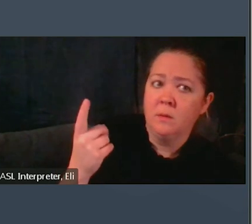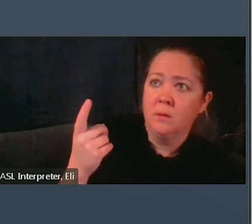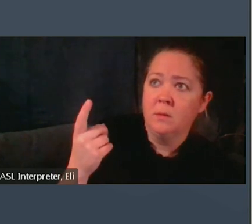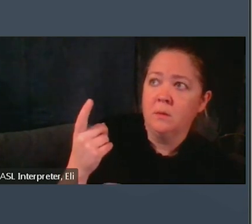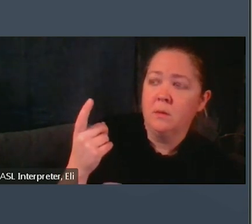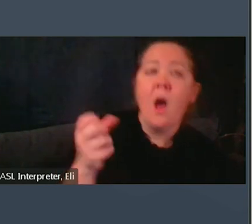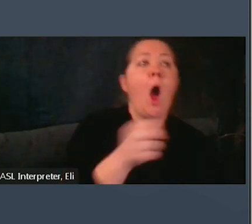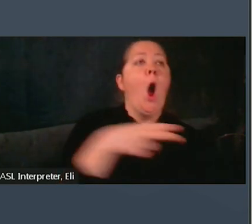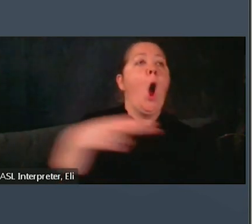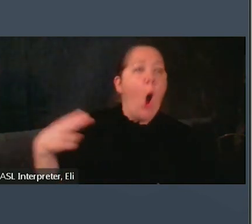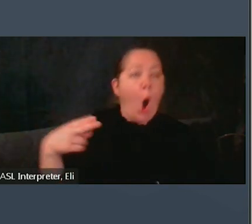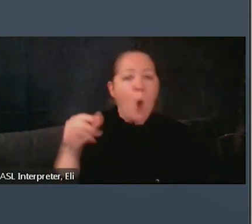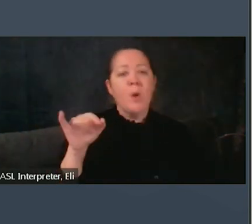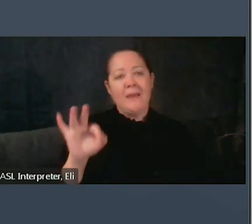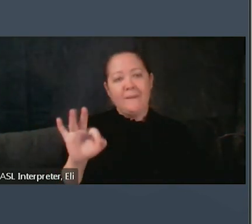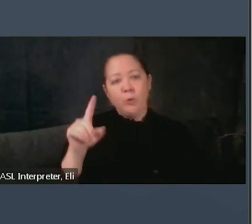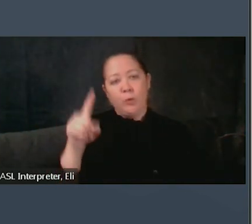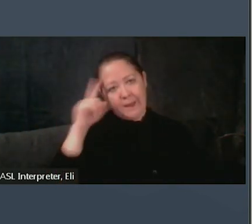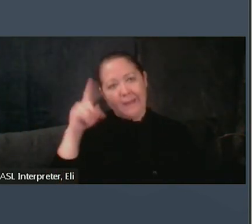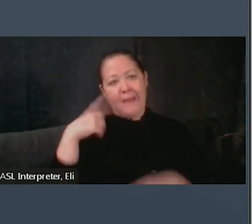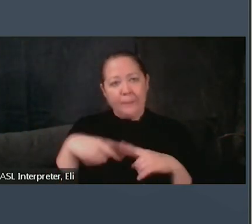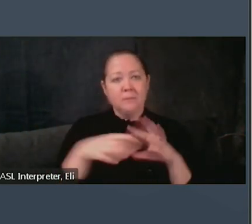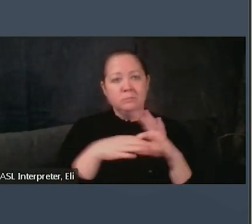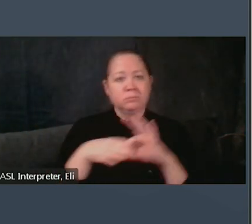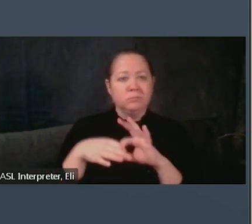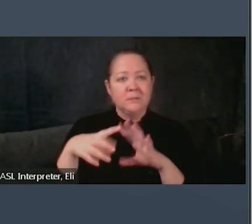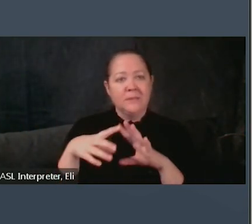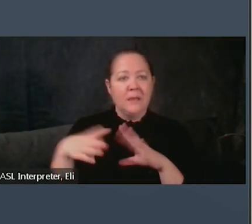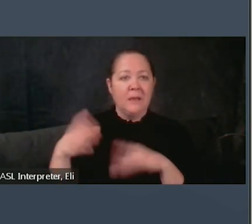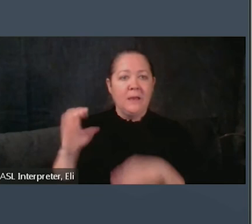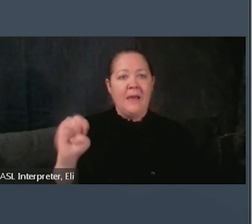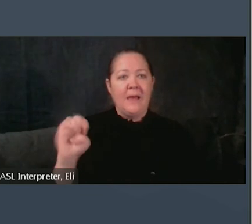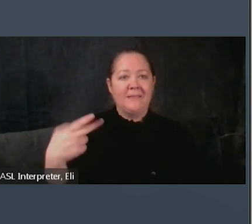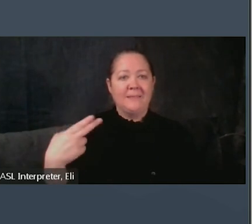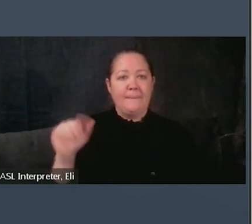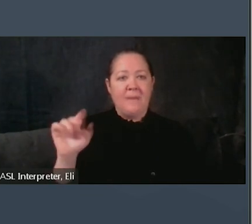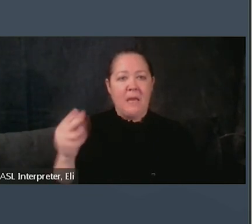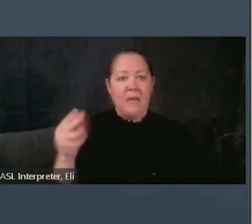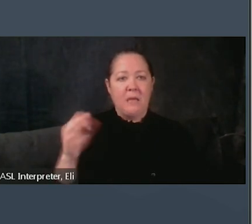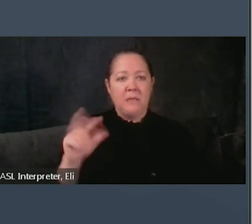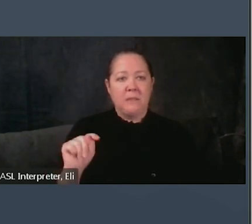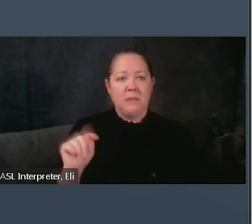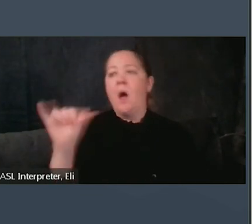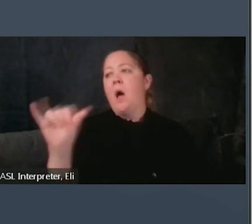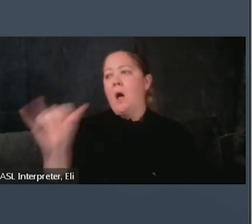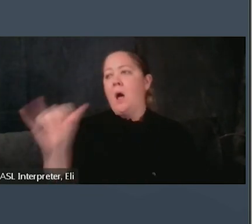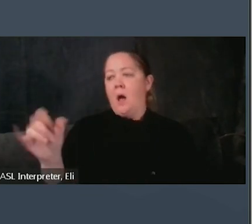Yes. And when you submit something into the record, yes. It becomes an exhibit. Yes. It's. It's one of our opponents exhibits. Yes. Okay.